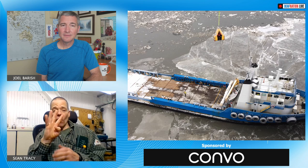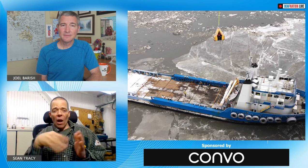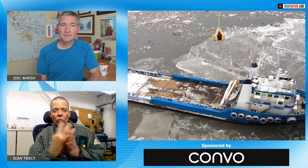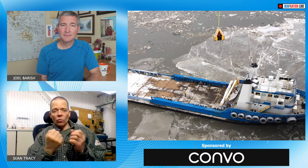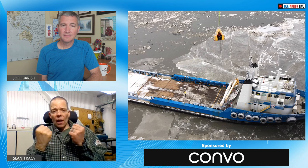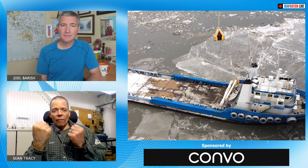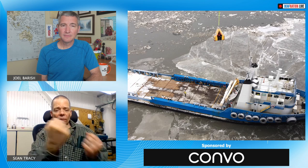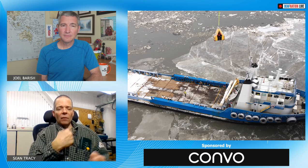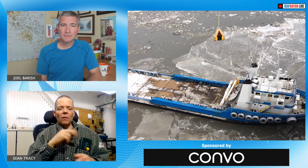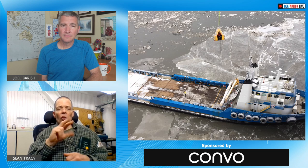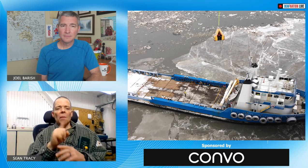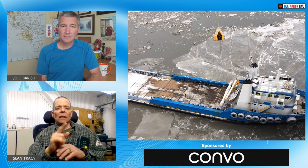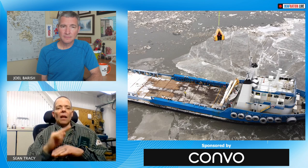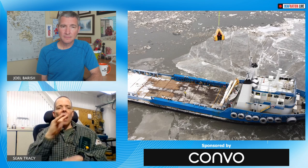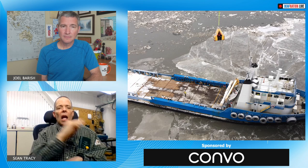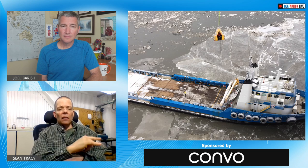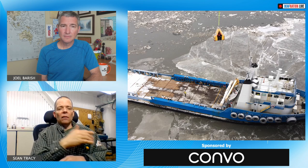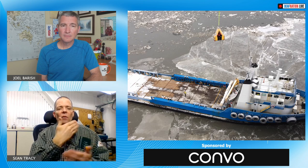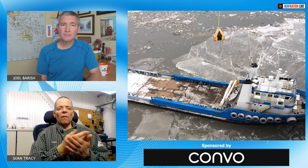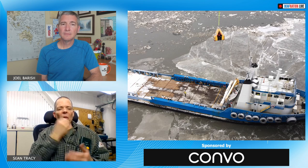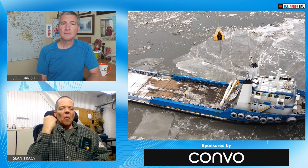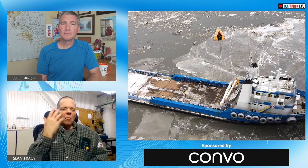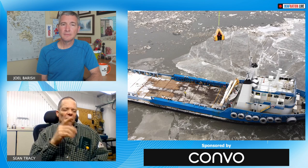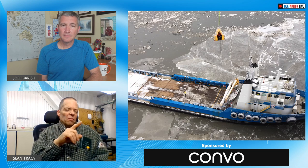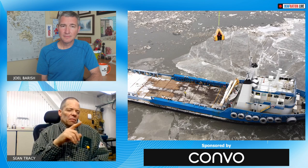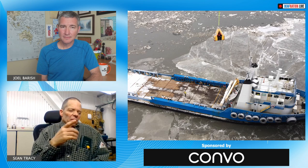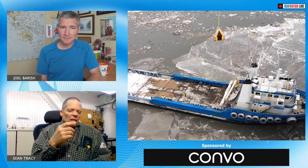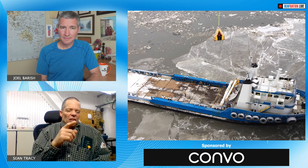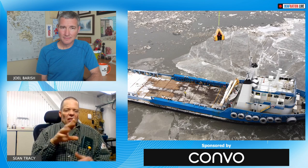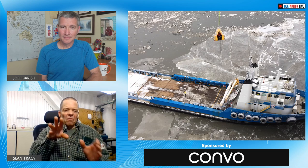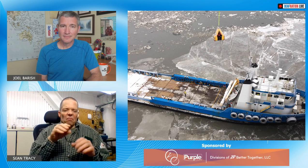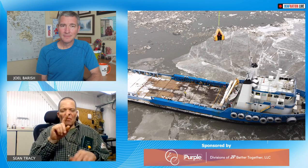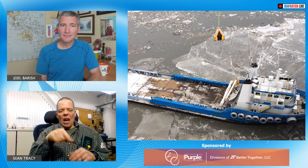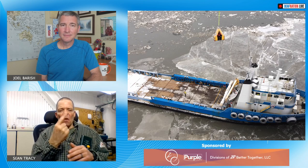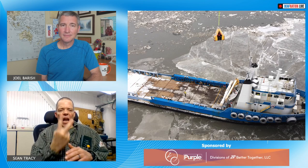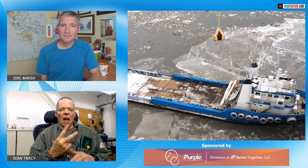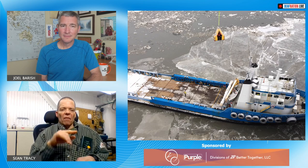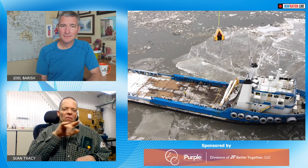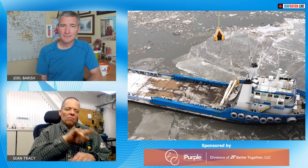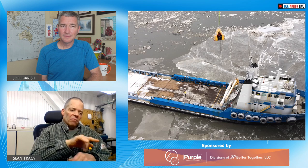Including the flight and then driving home, it's about an hour and a half total.